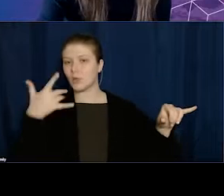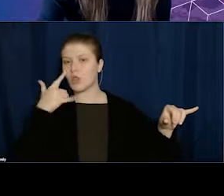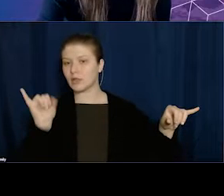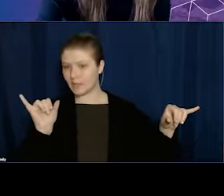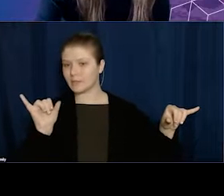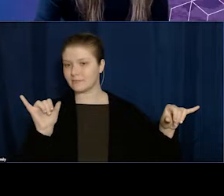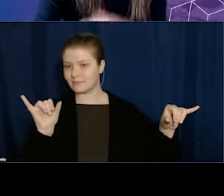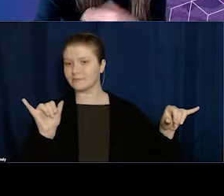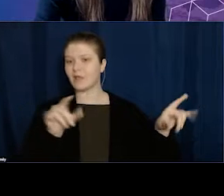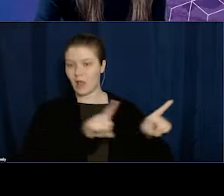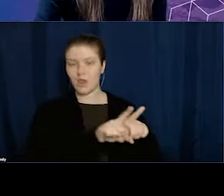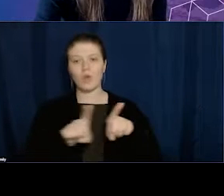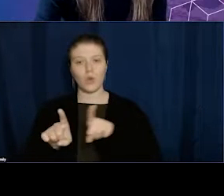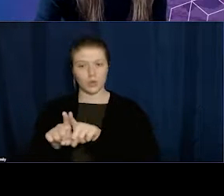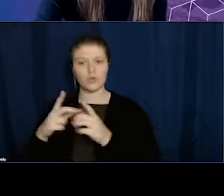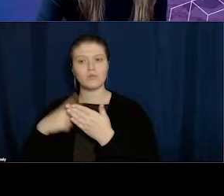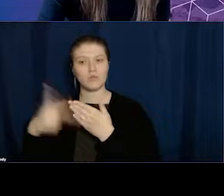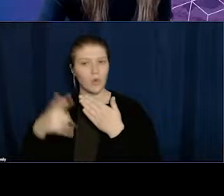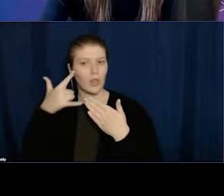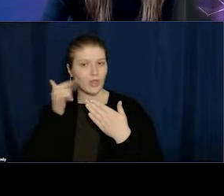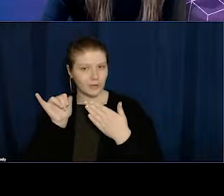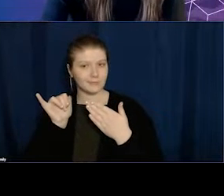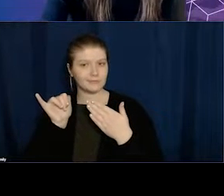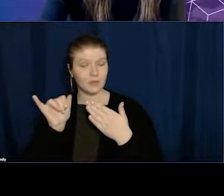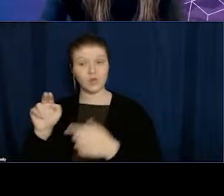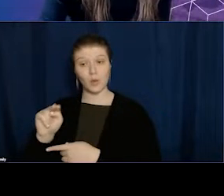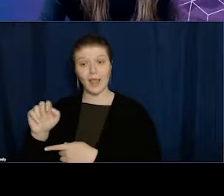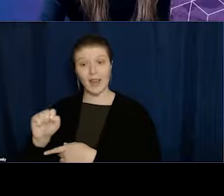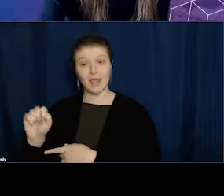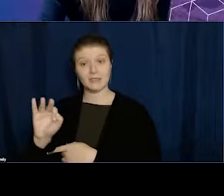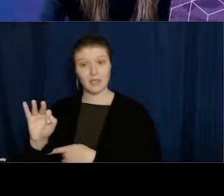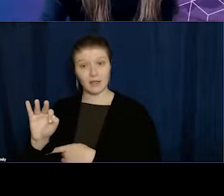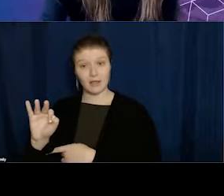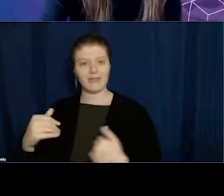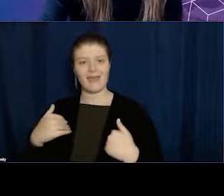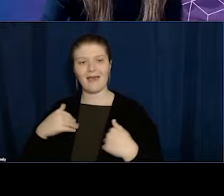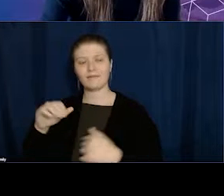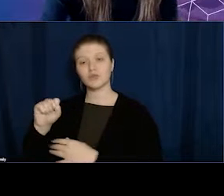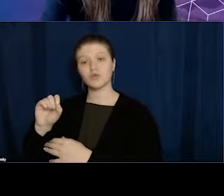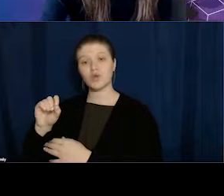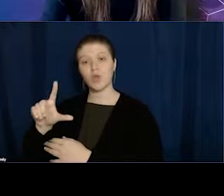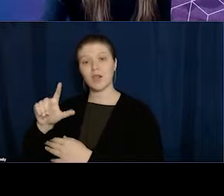So NSF, a lot of our opportunities are in the form of a solicitation. And that's the screen you see on the left.